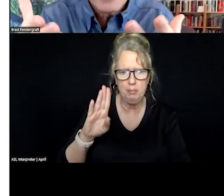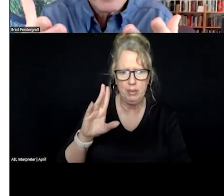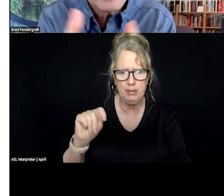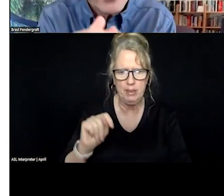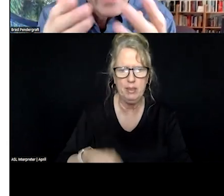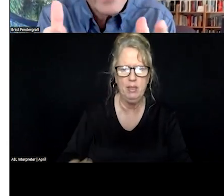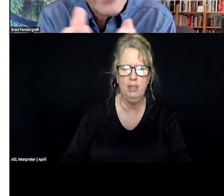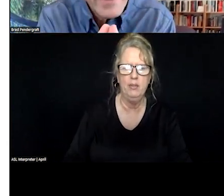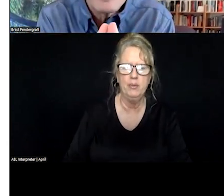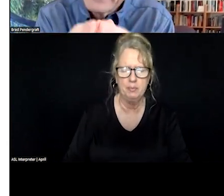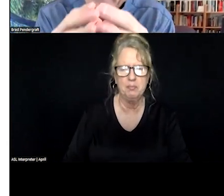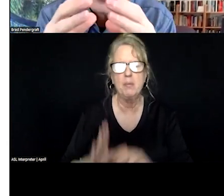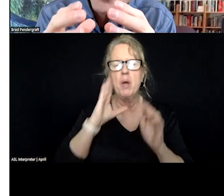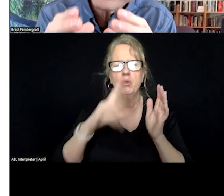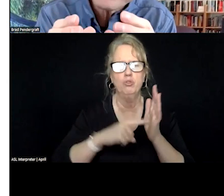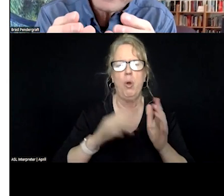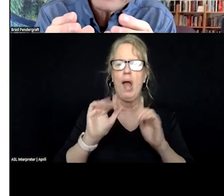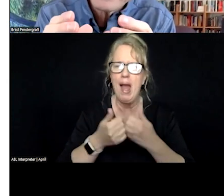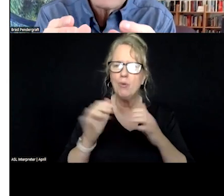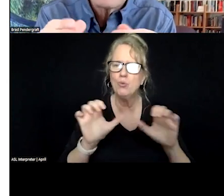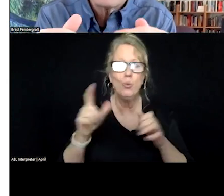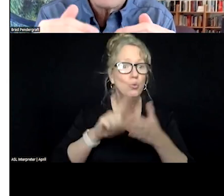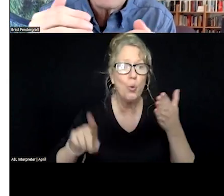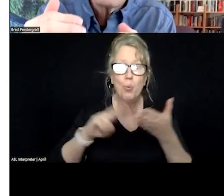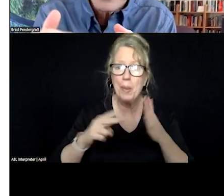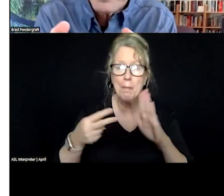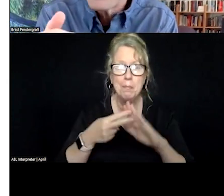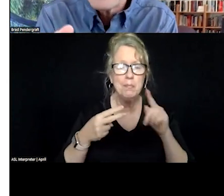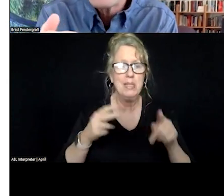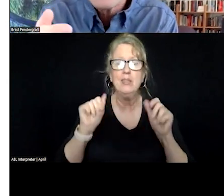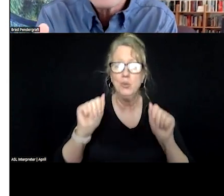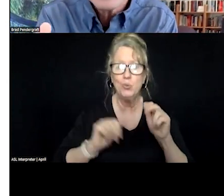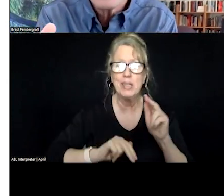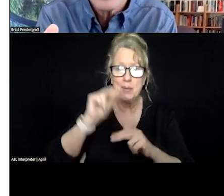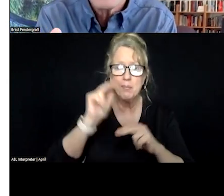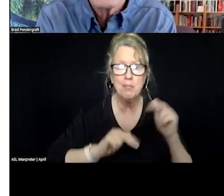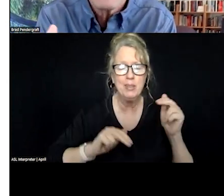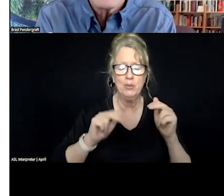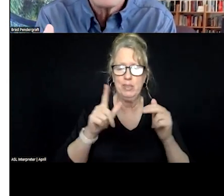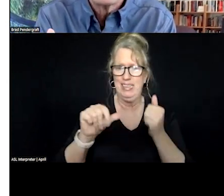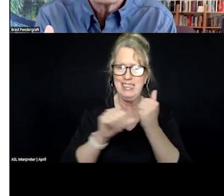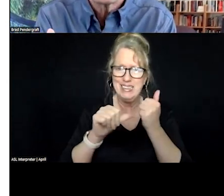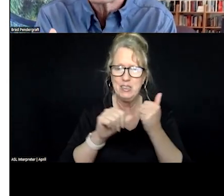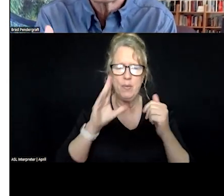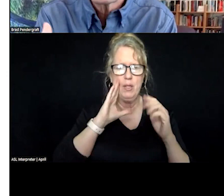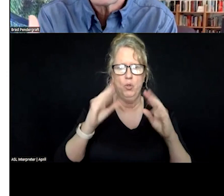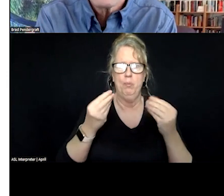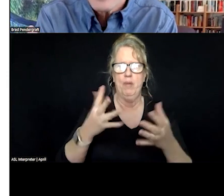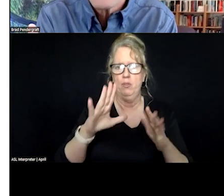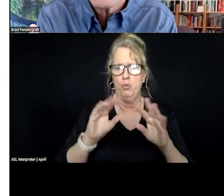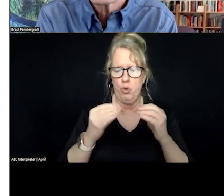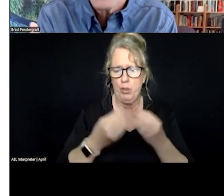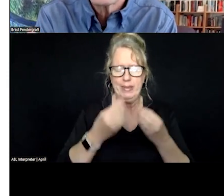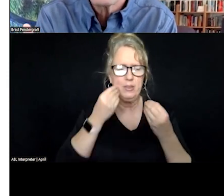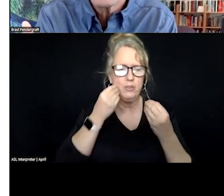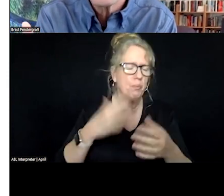SO YOU CAN BUILD AN ASSISTANCE AND YOU PROVIDE YOUR INFORMATION